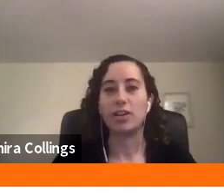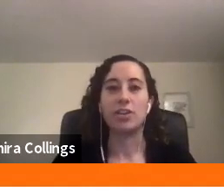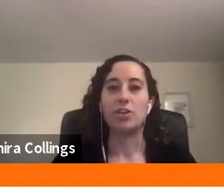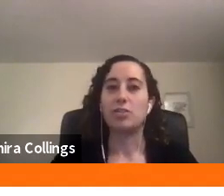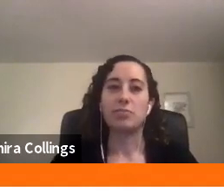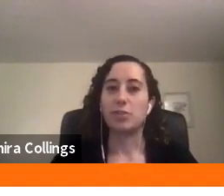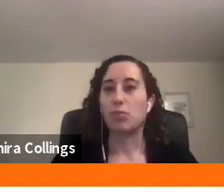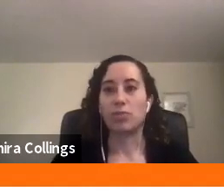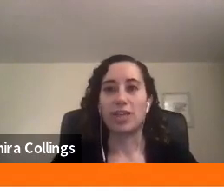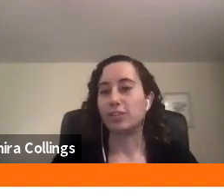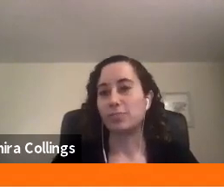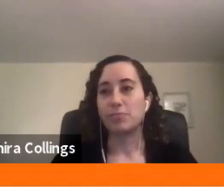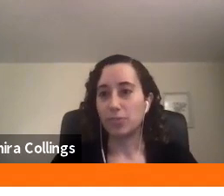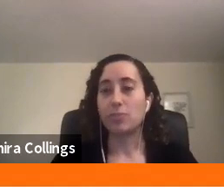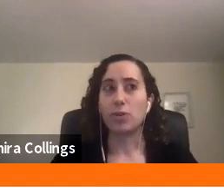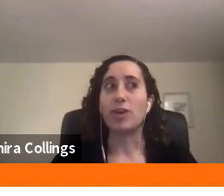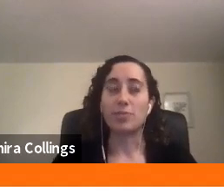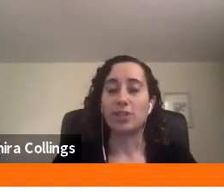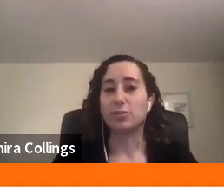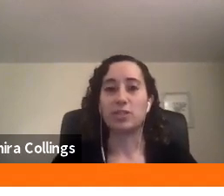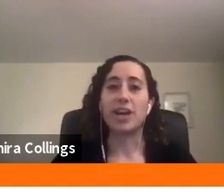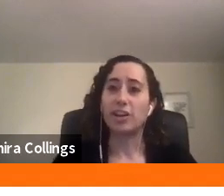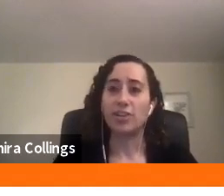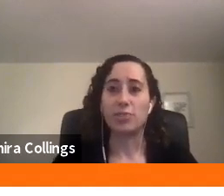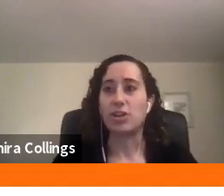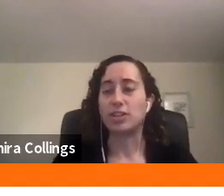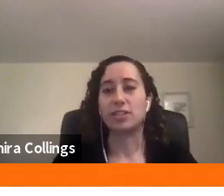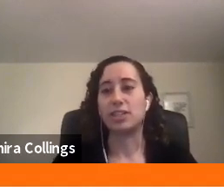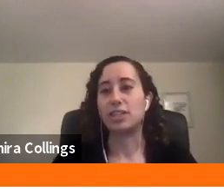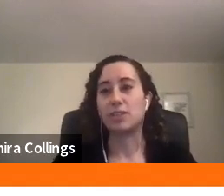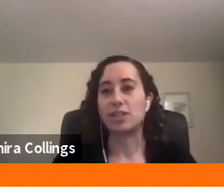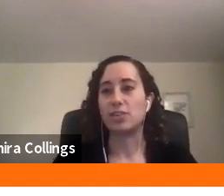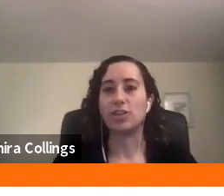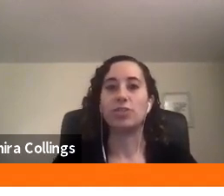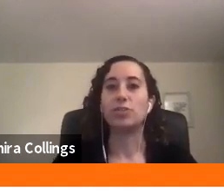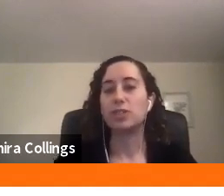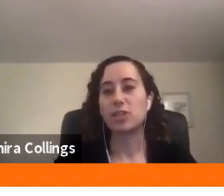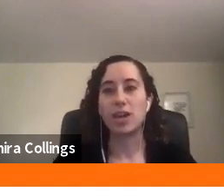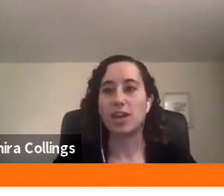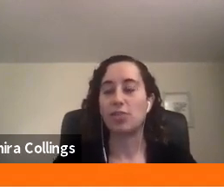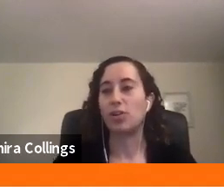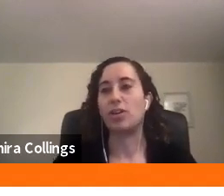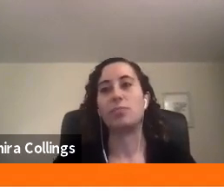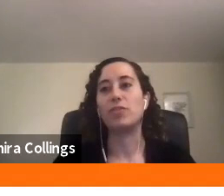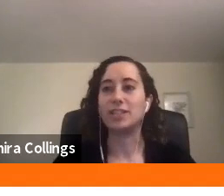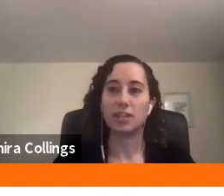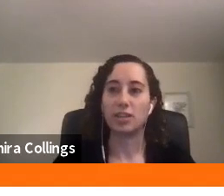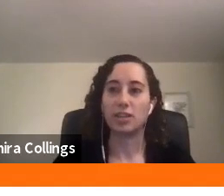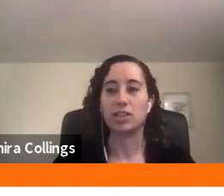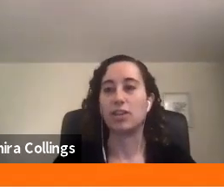weight loss in the media and in healthcare settings, just kind of constant messaging that the more weight we lose, the better, that we